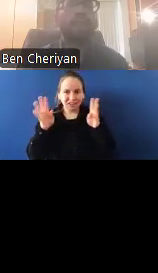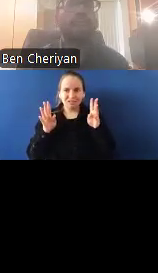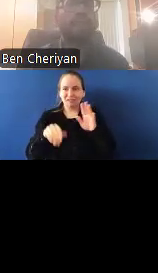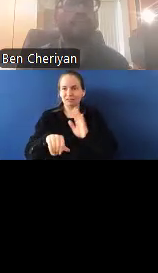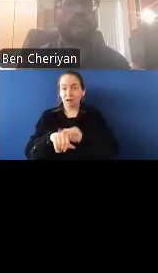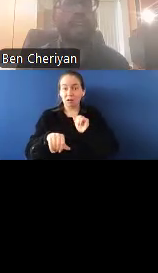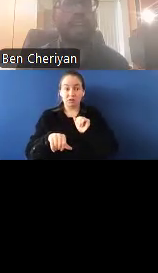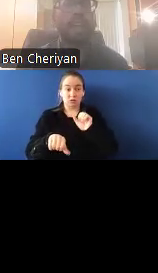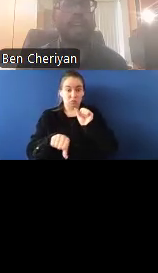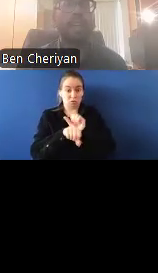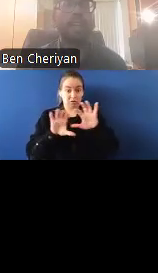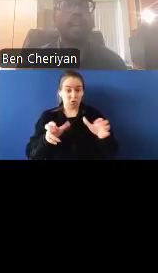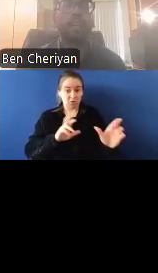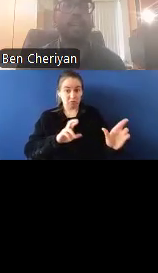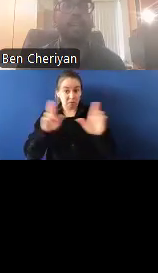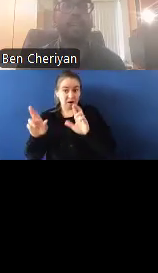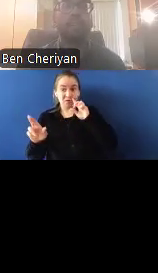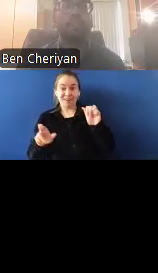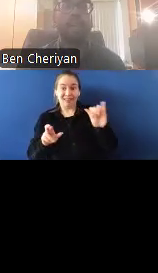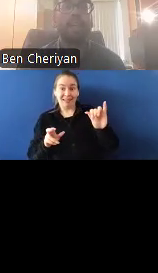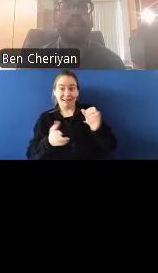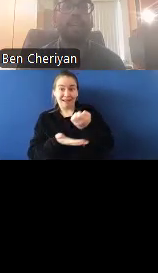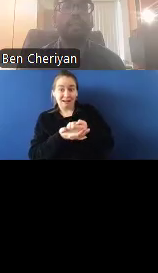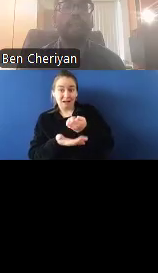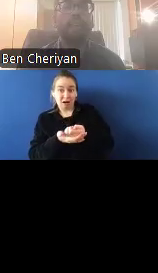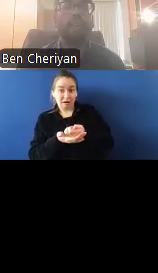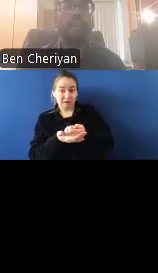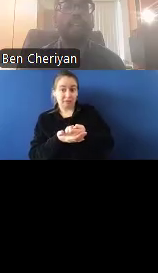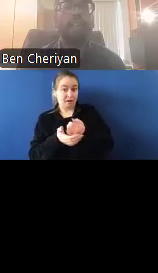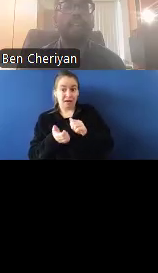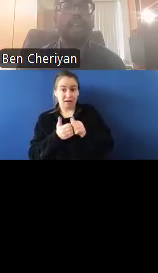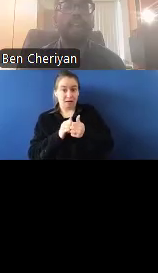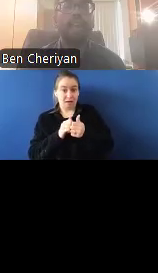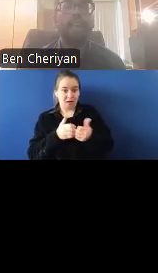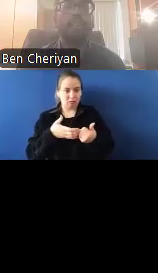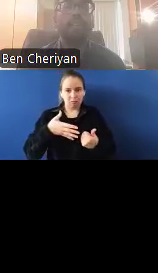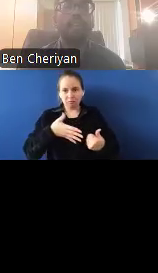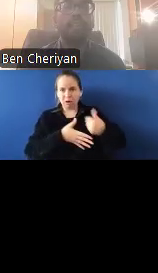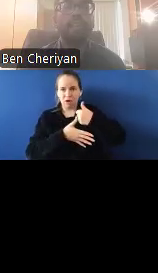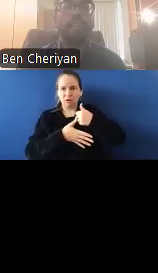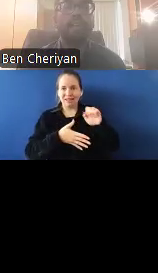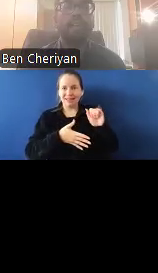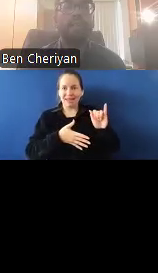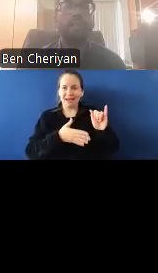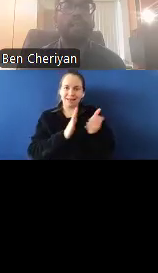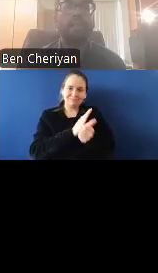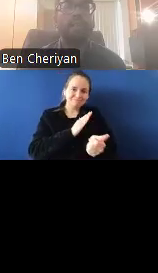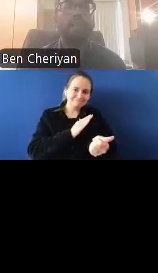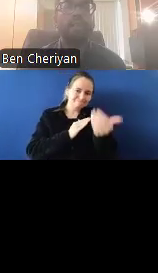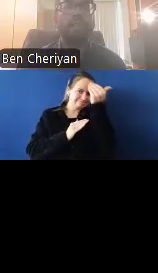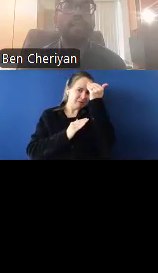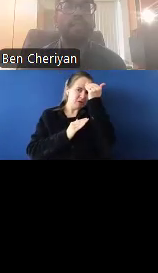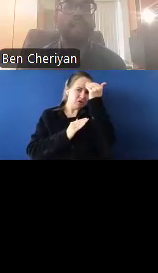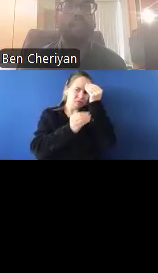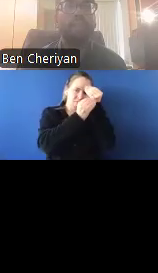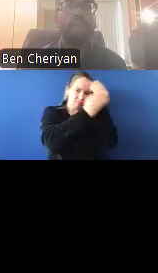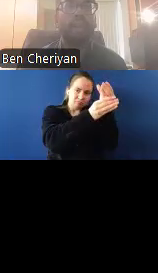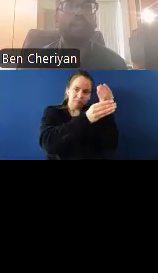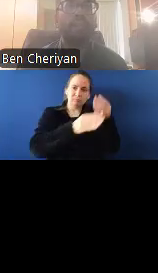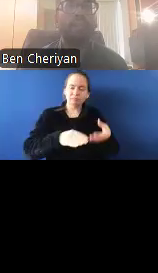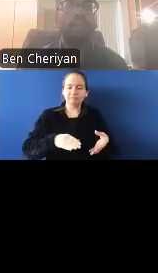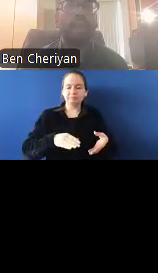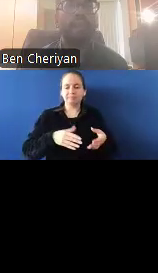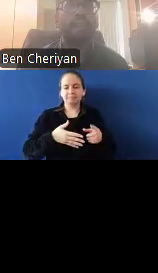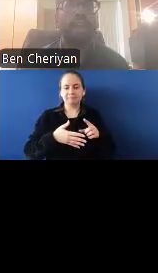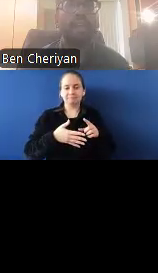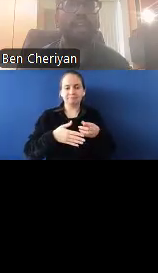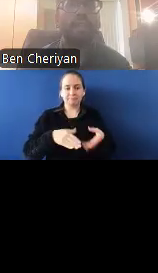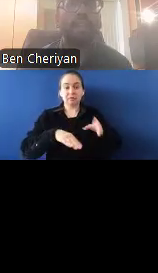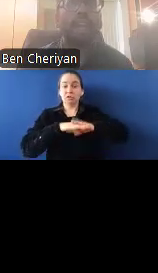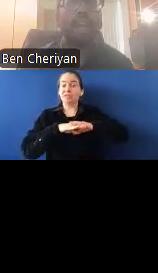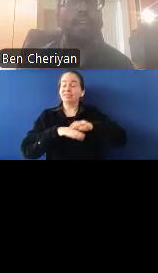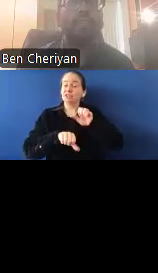be prepared for an AI economy by prioritizing AI literacy, increasing career pathways to AI jobs,